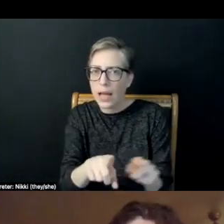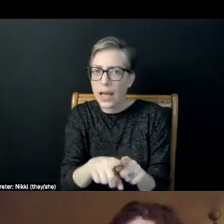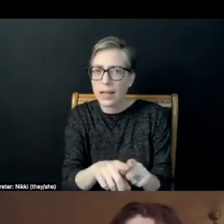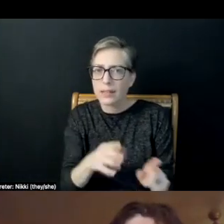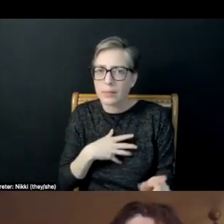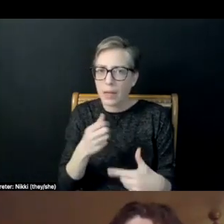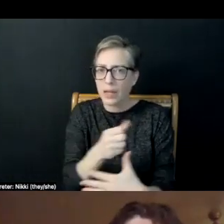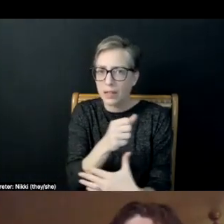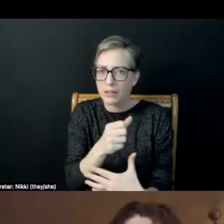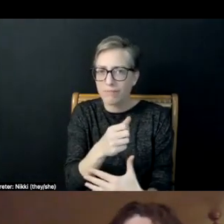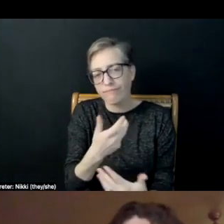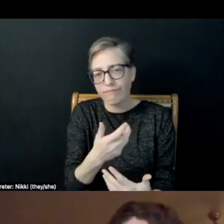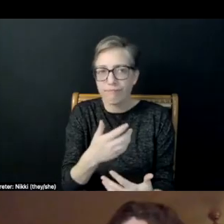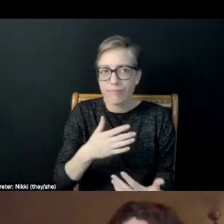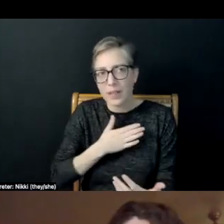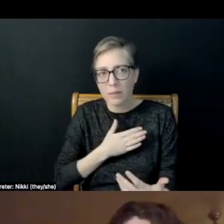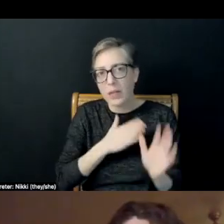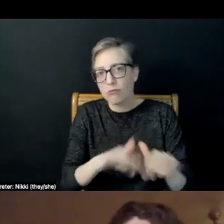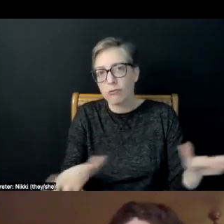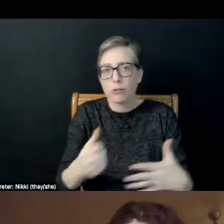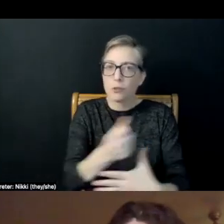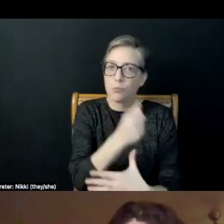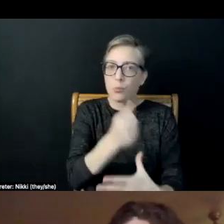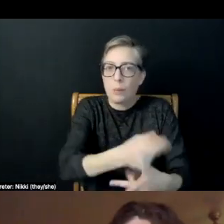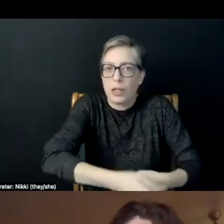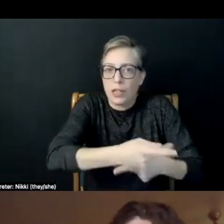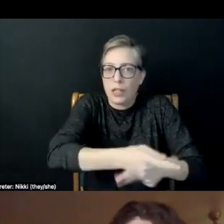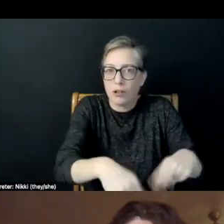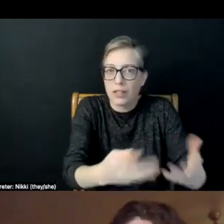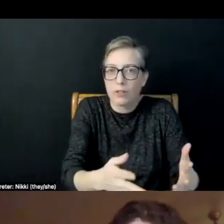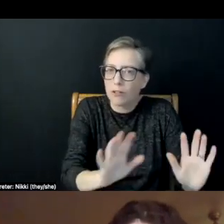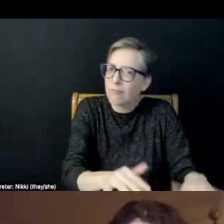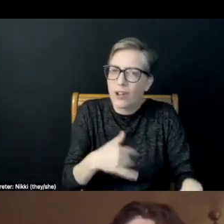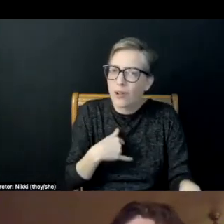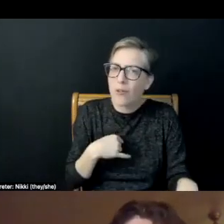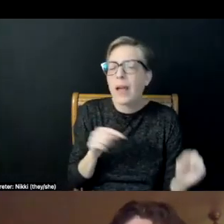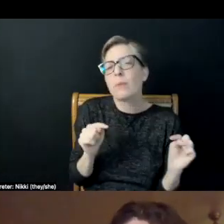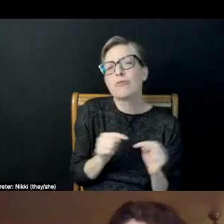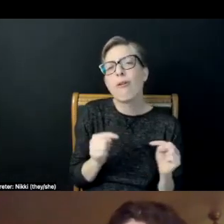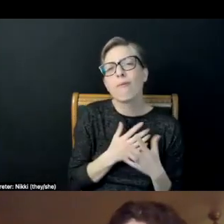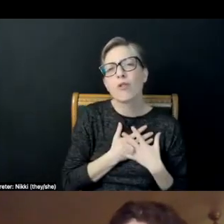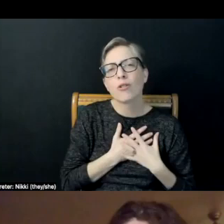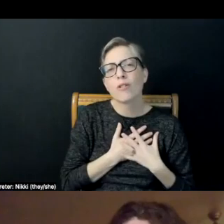I hope it's clear in listening to me is that I do not believe anyone wanted to harm us or separate us.